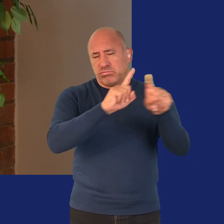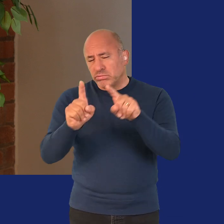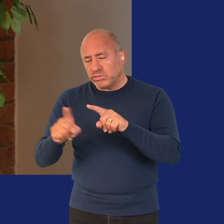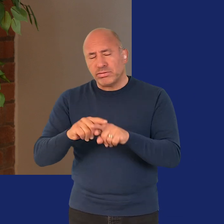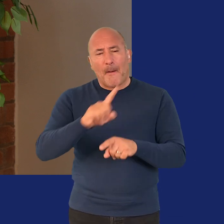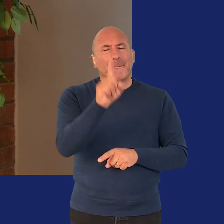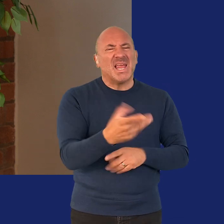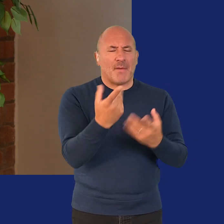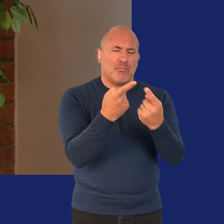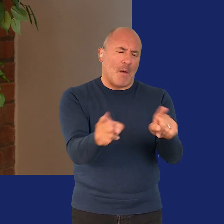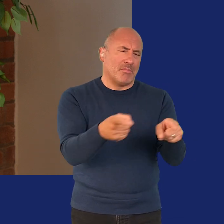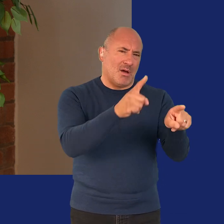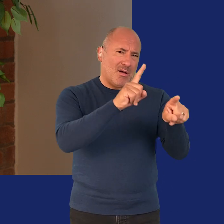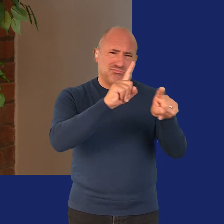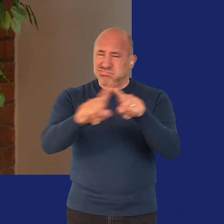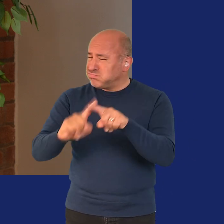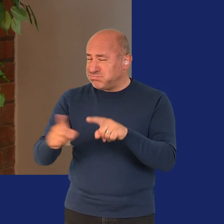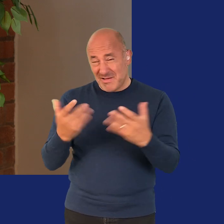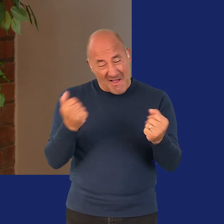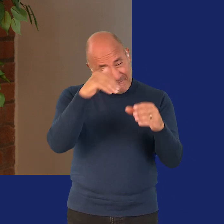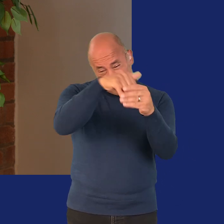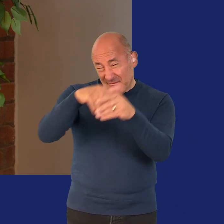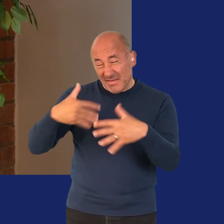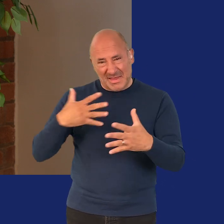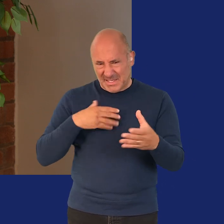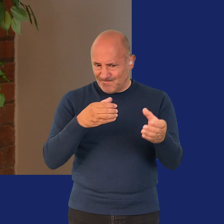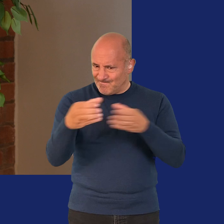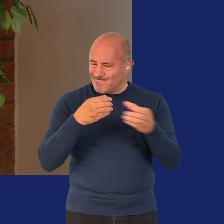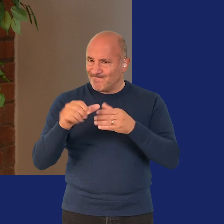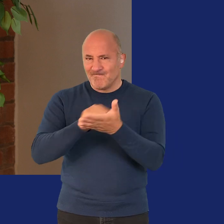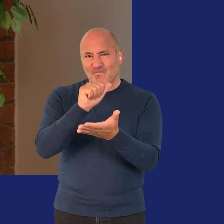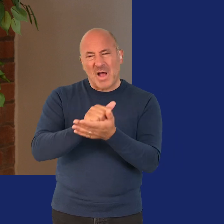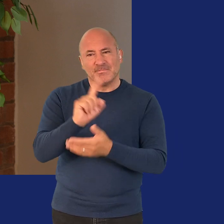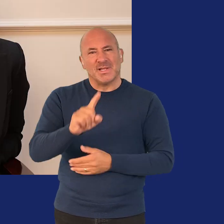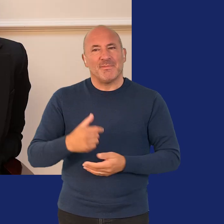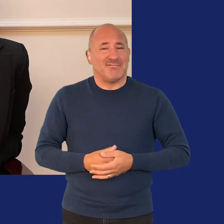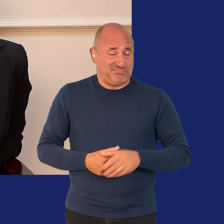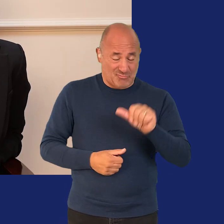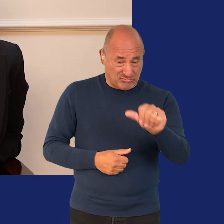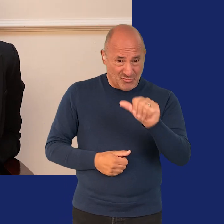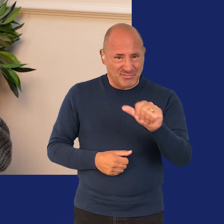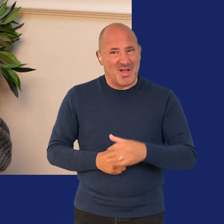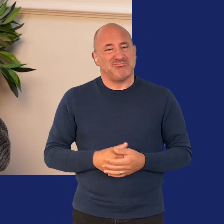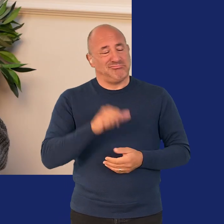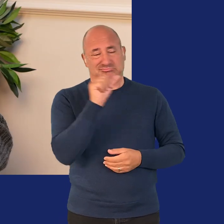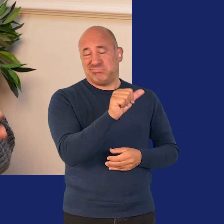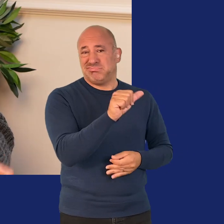different forms and facets of humans. Josh: Mm-hmm. Jess: Yeah. Yeah. Josh: Certainly. Well,